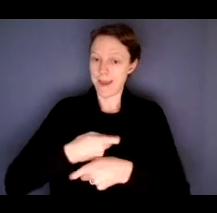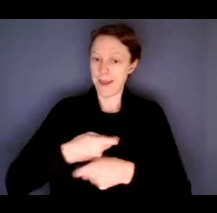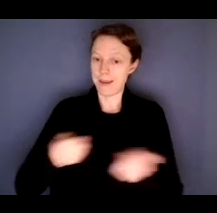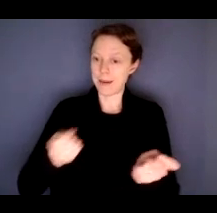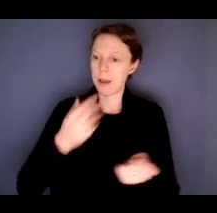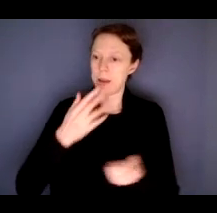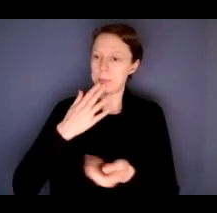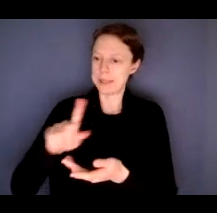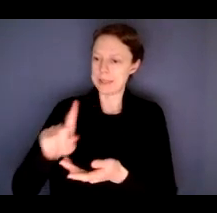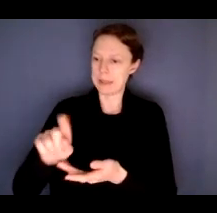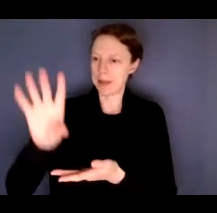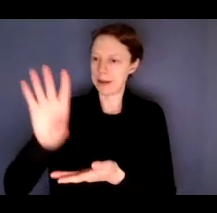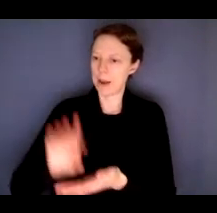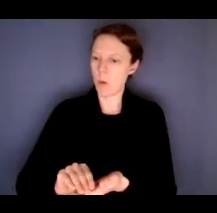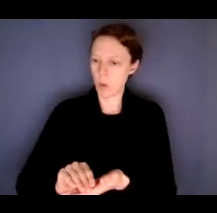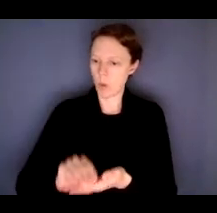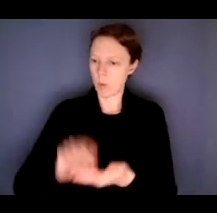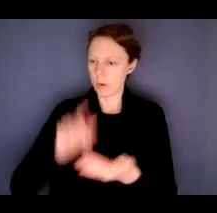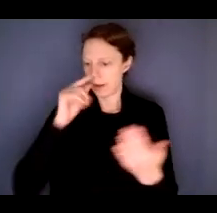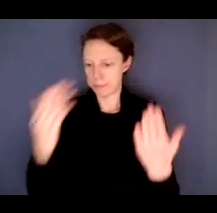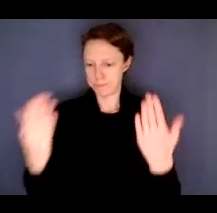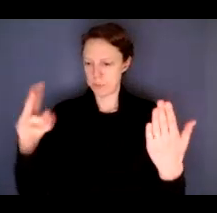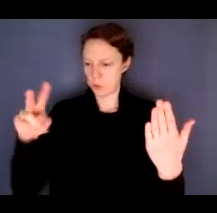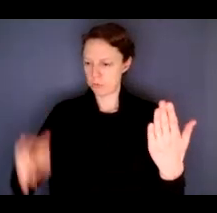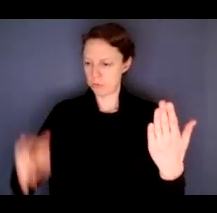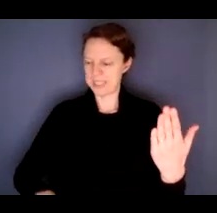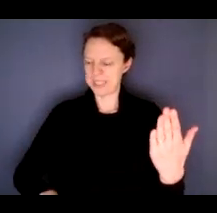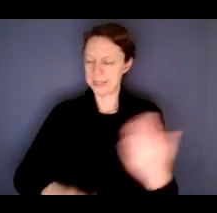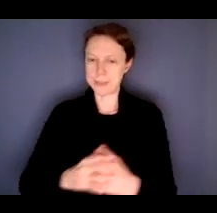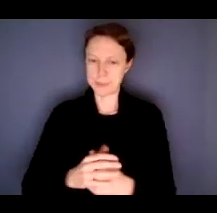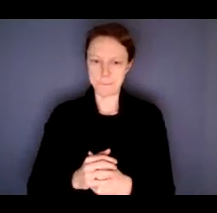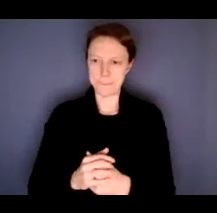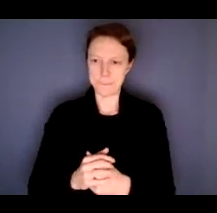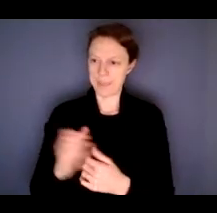read through these at the same time and there is a link in there for IT support,